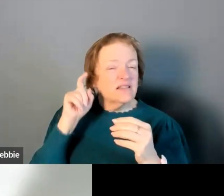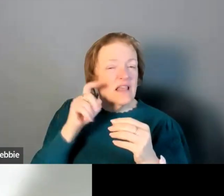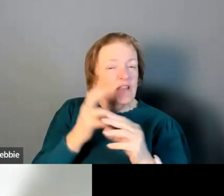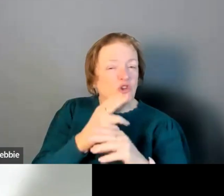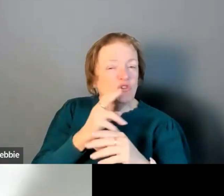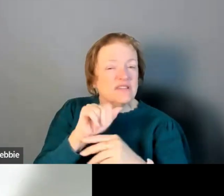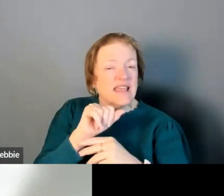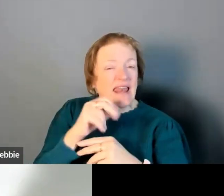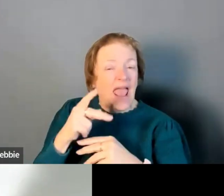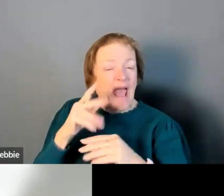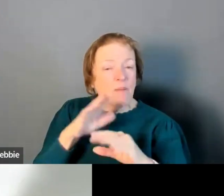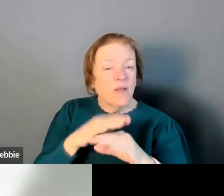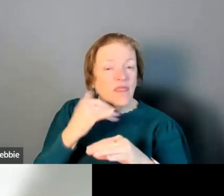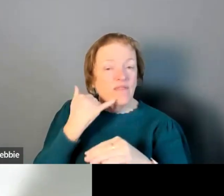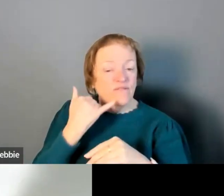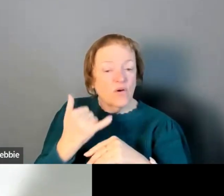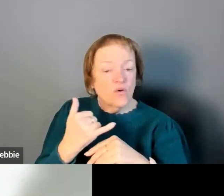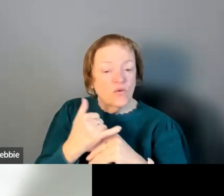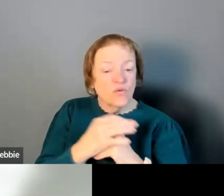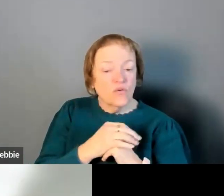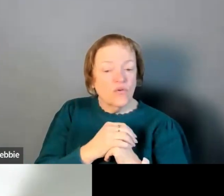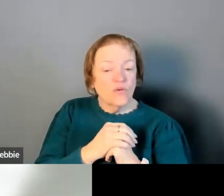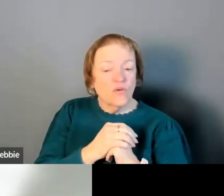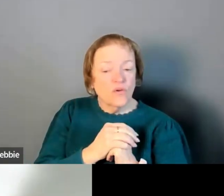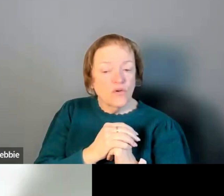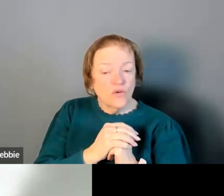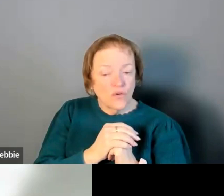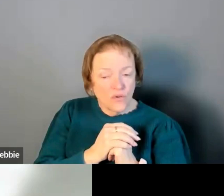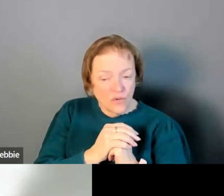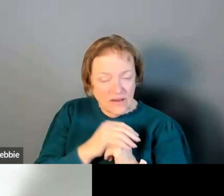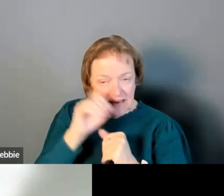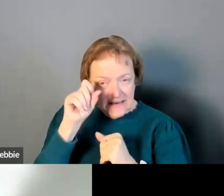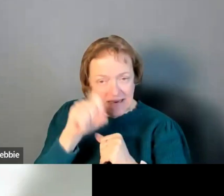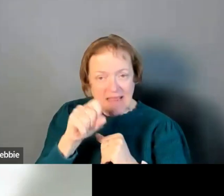Yes, okay, so I am new end of last year, this year,